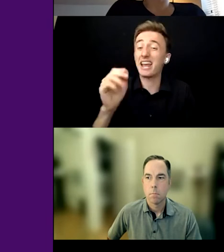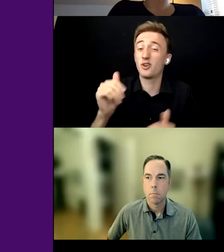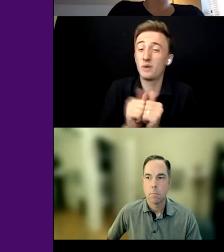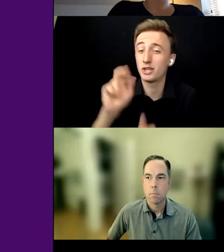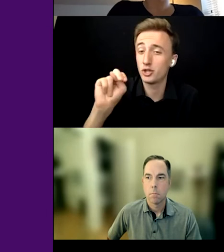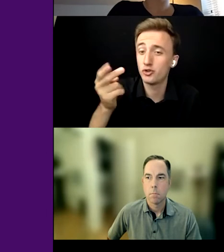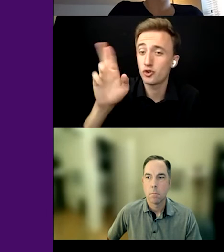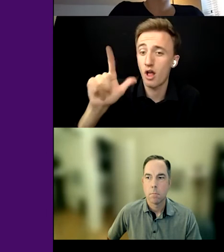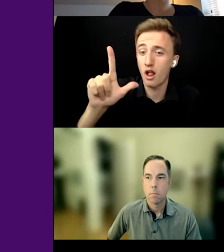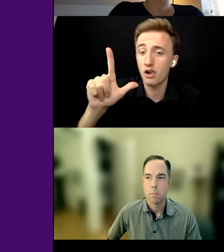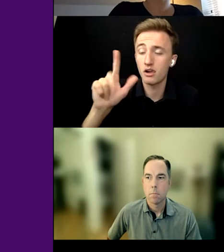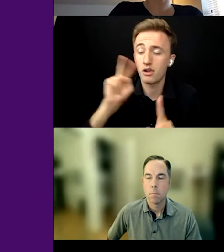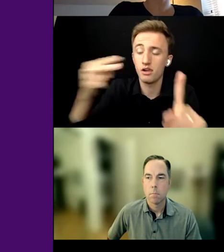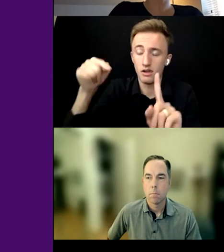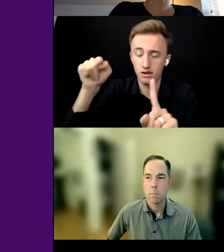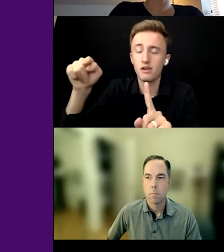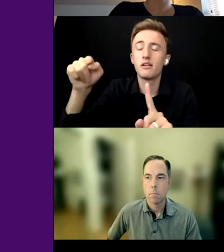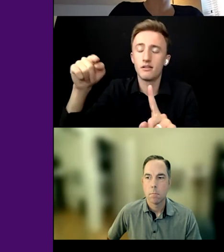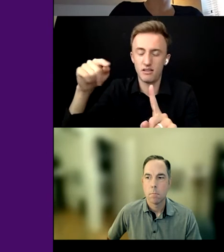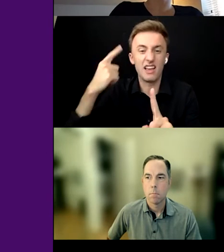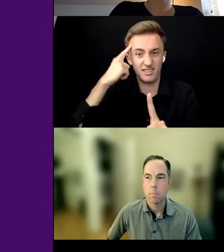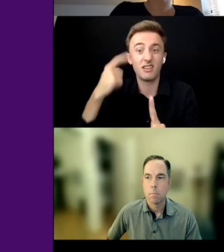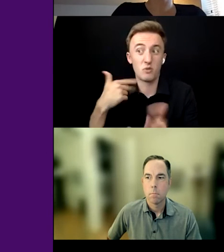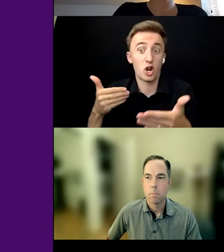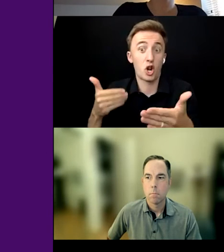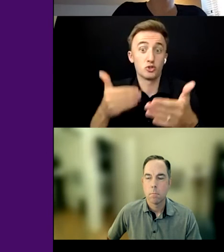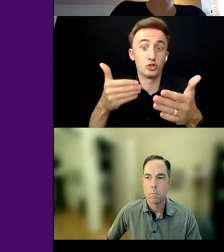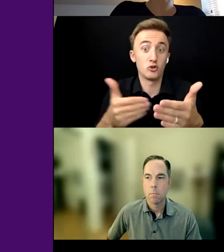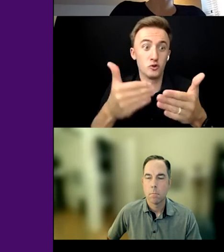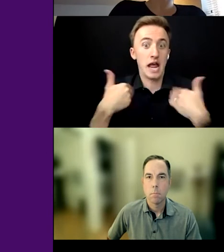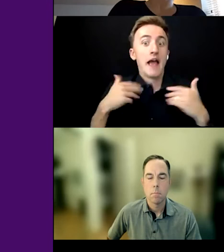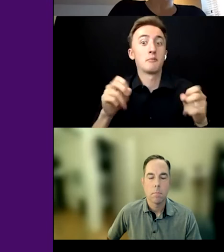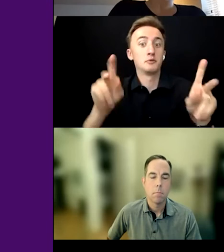step closer to making sure that we have those opportunities to consume content that was